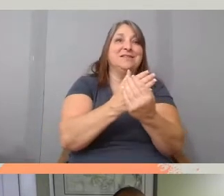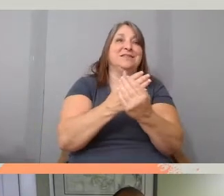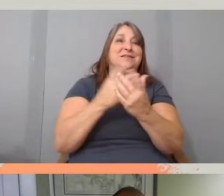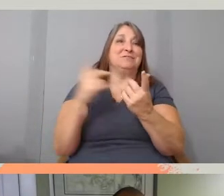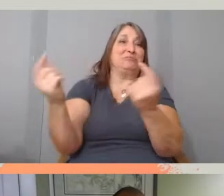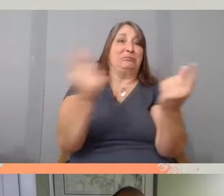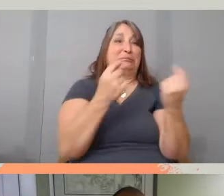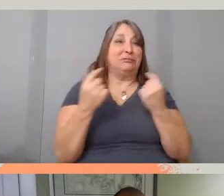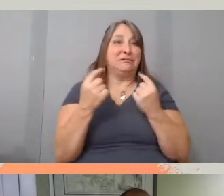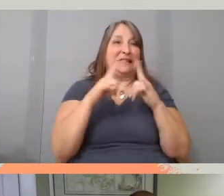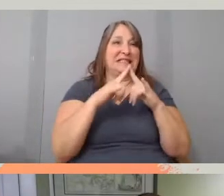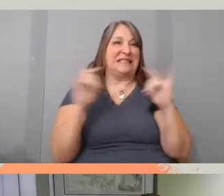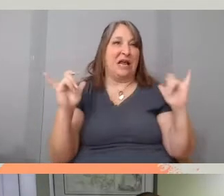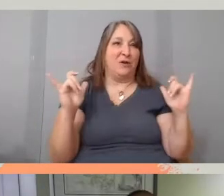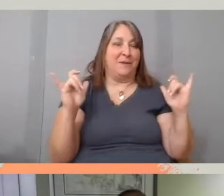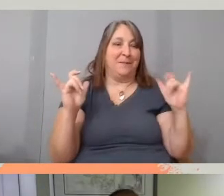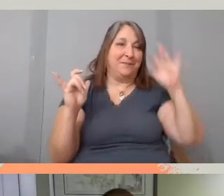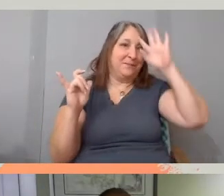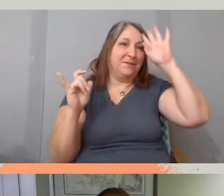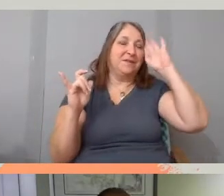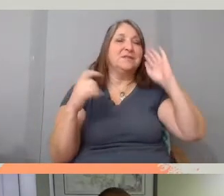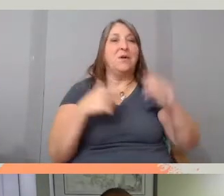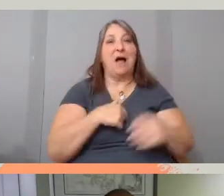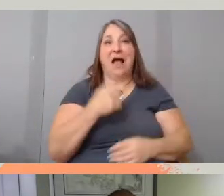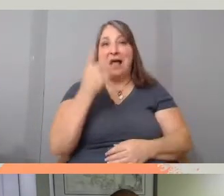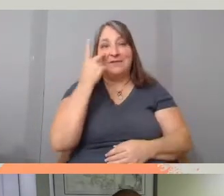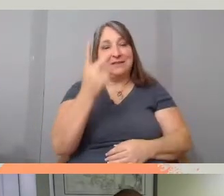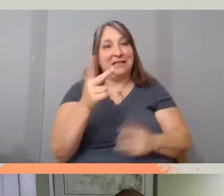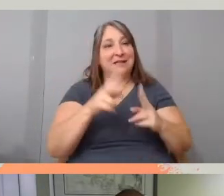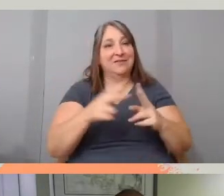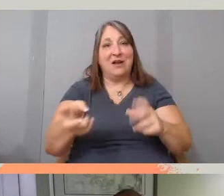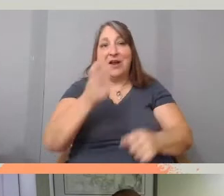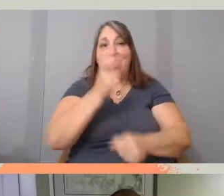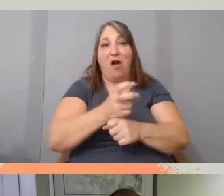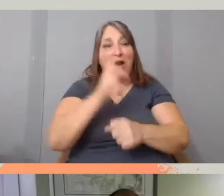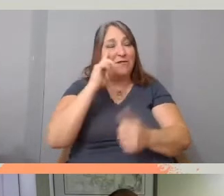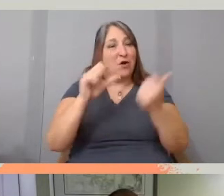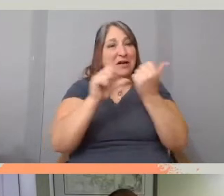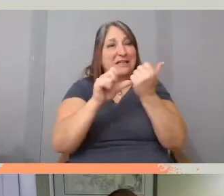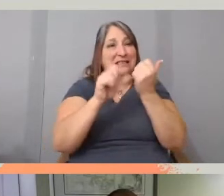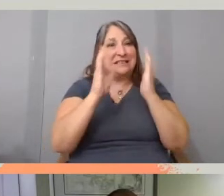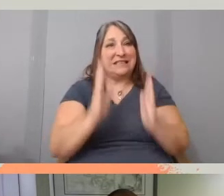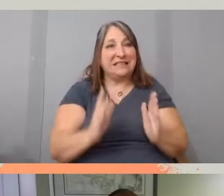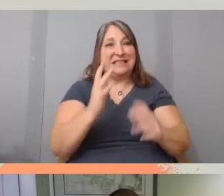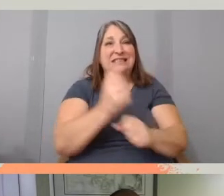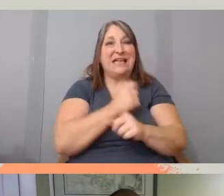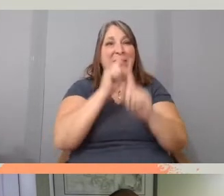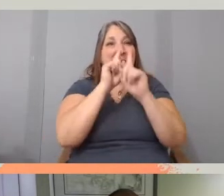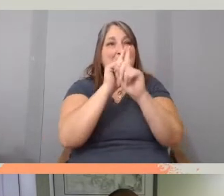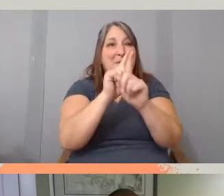And so I've just seen it's really hard for assistance to get the apprenticeship and actually learn